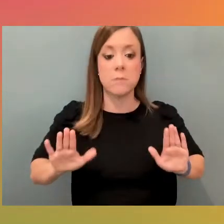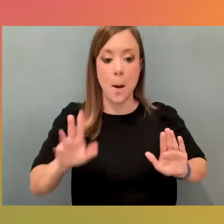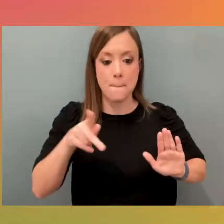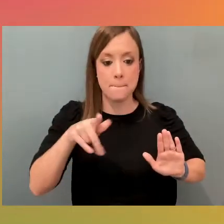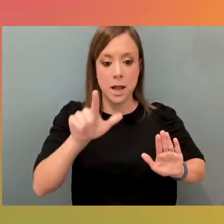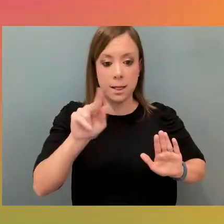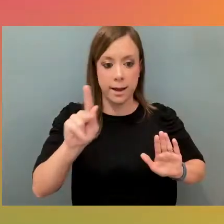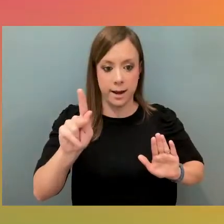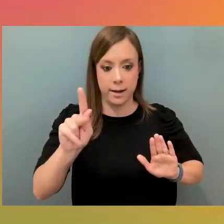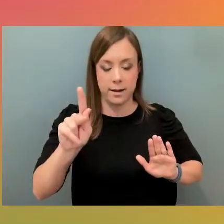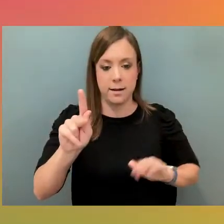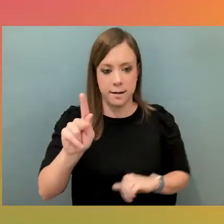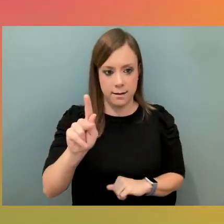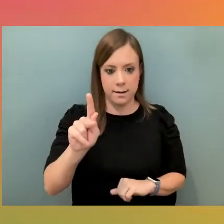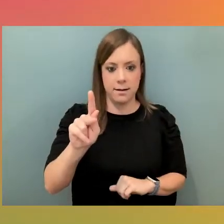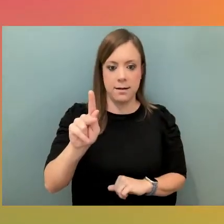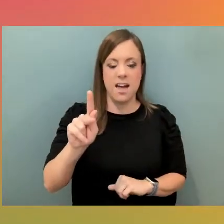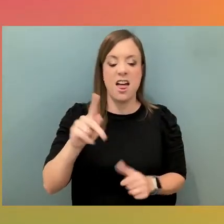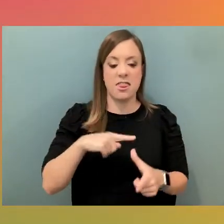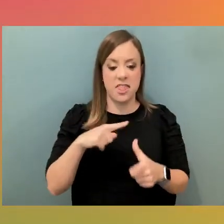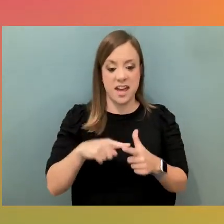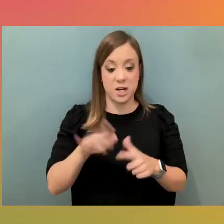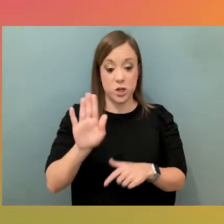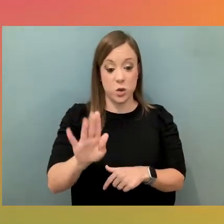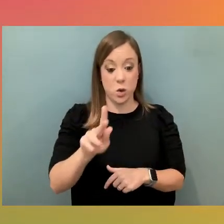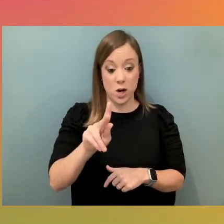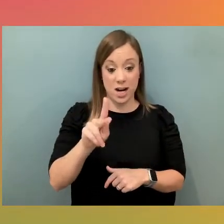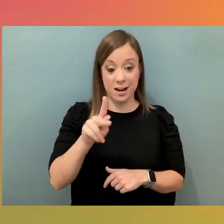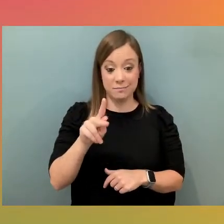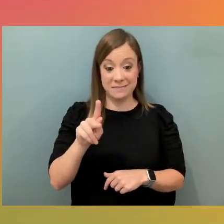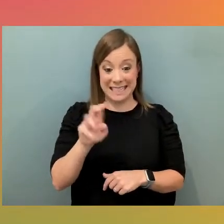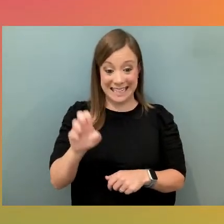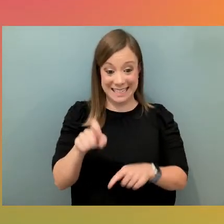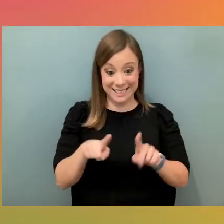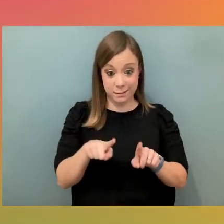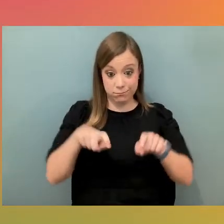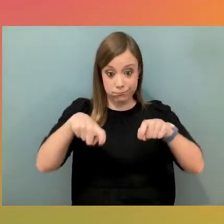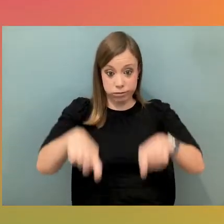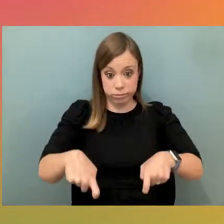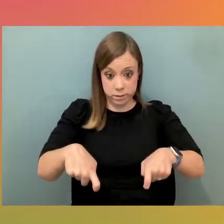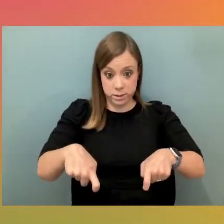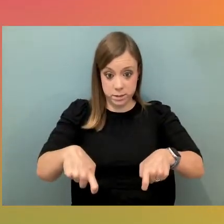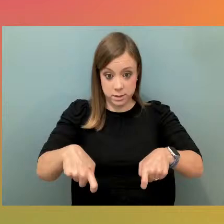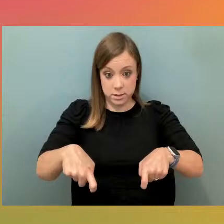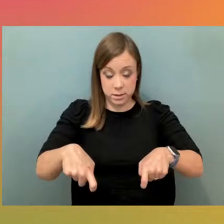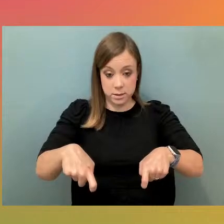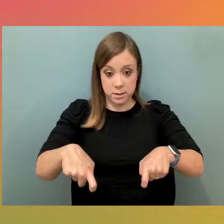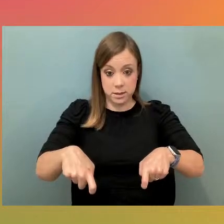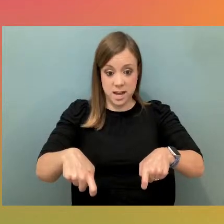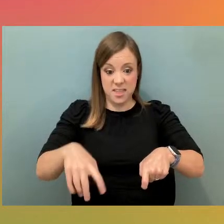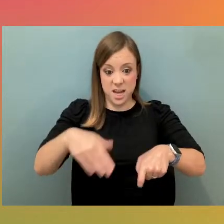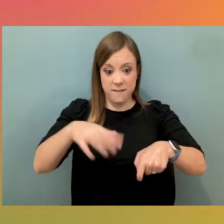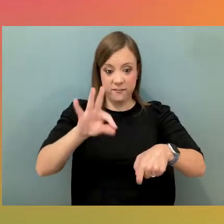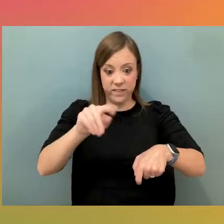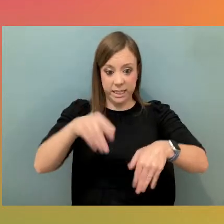DOWNWARD FACING DOG. INHALE FORWARD INTO A PLANK, THIS TIME YOU WILL TAP YOUR KNEES DOWN TO THE MAT.